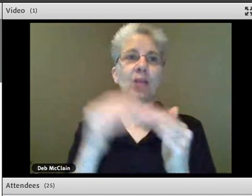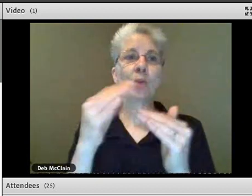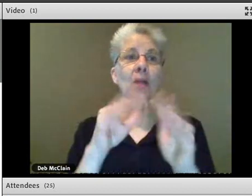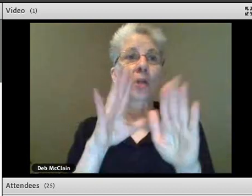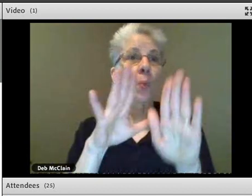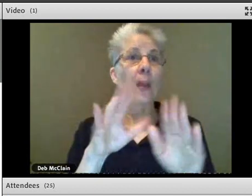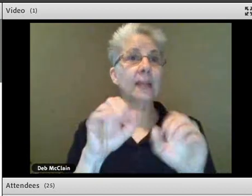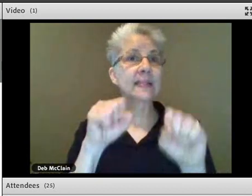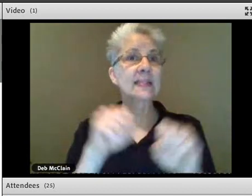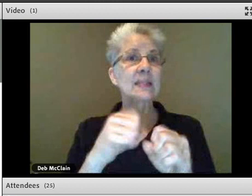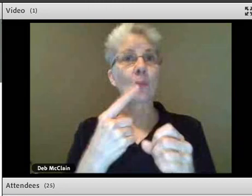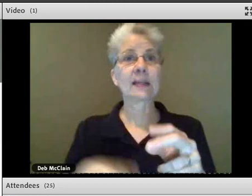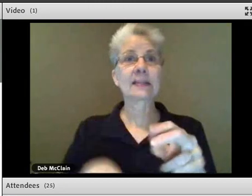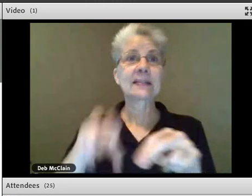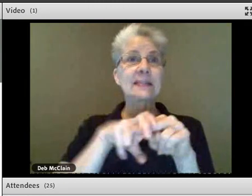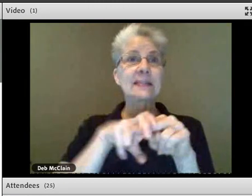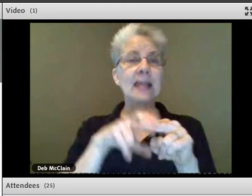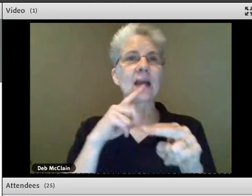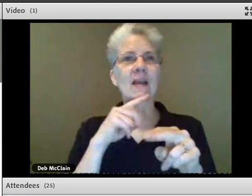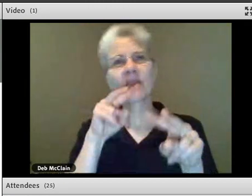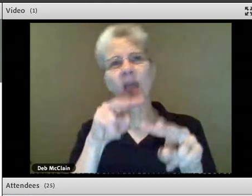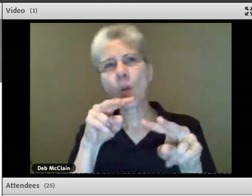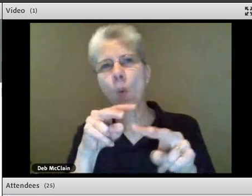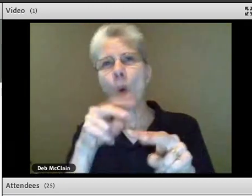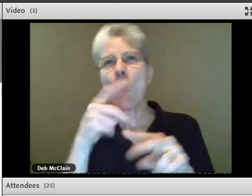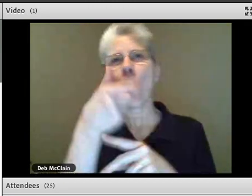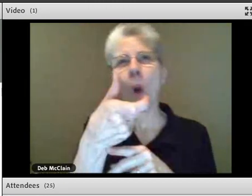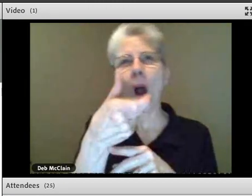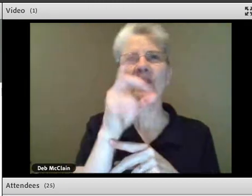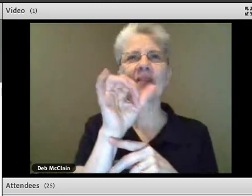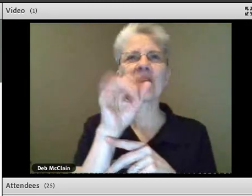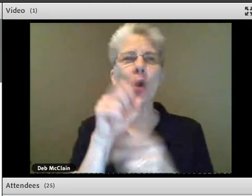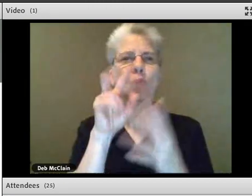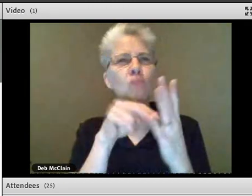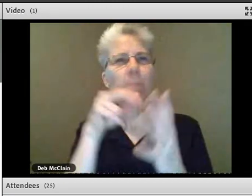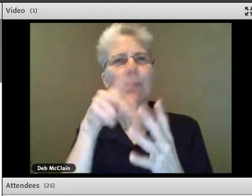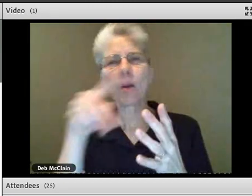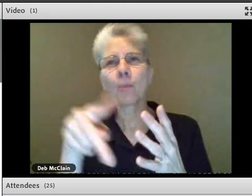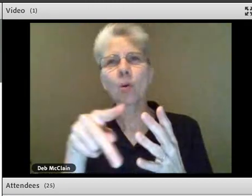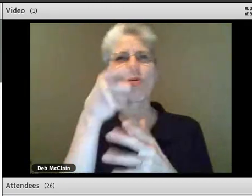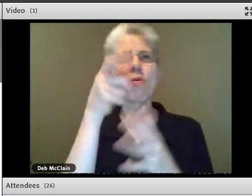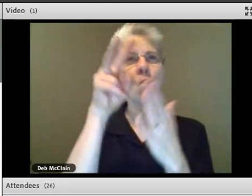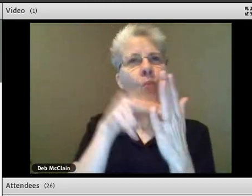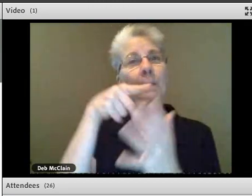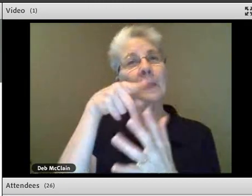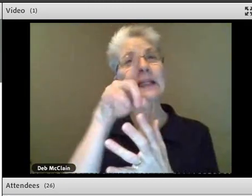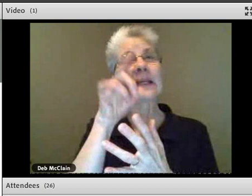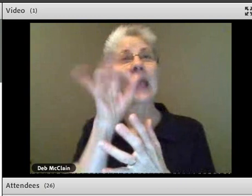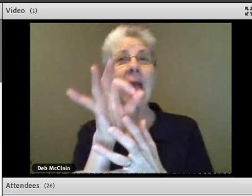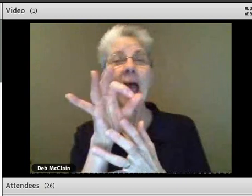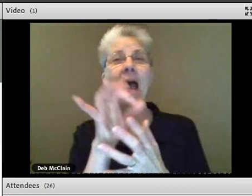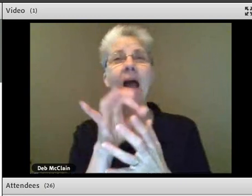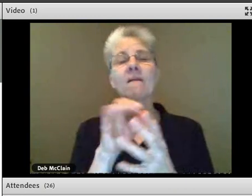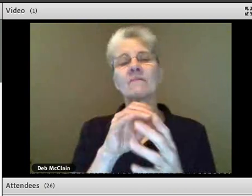where somebody can sit down. They watch videos, read PowerPoints, read a PDF and then answer questions, submit documents,